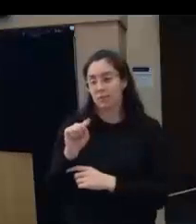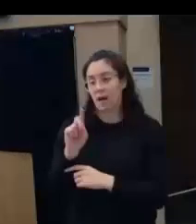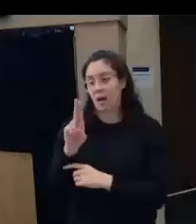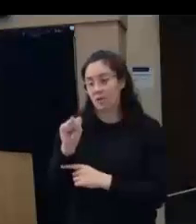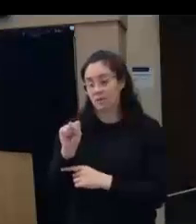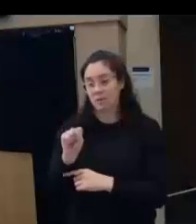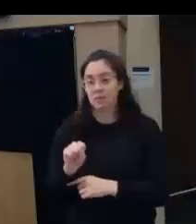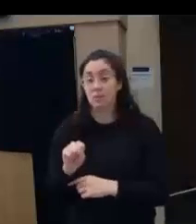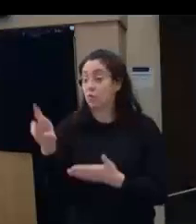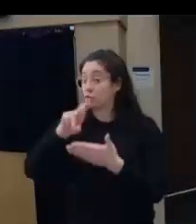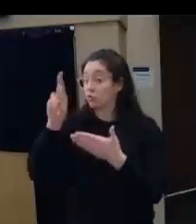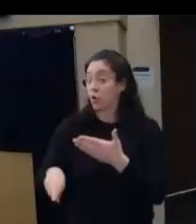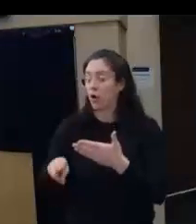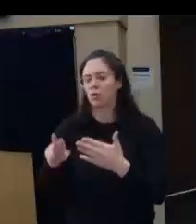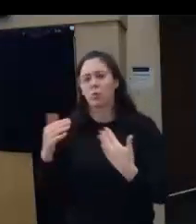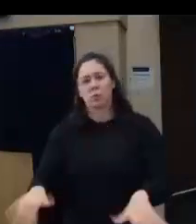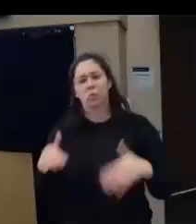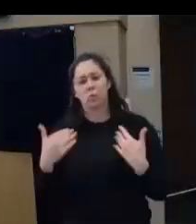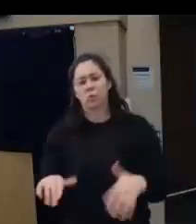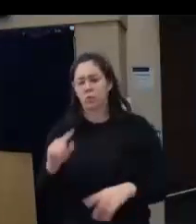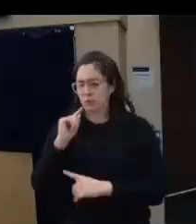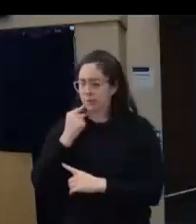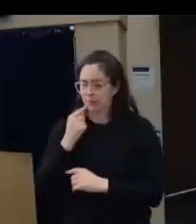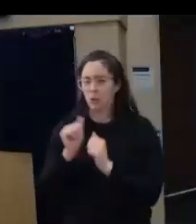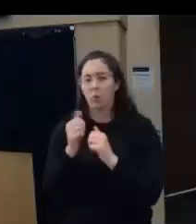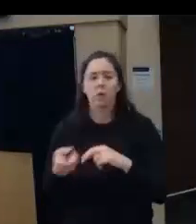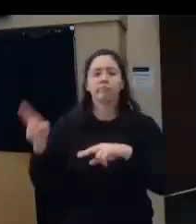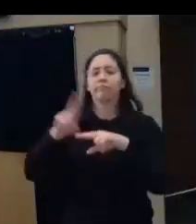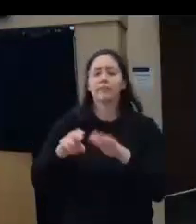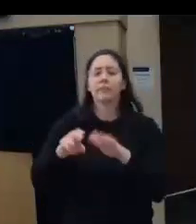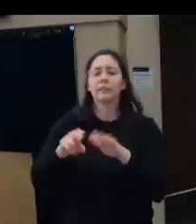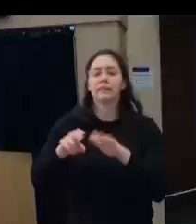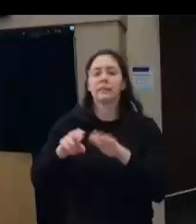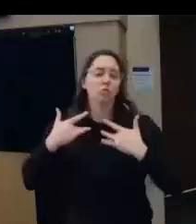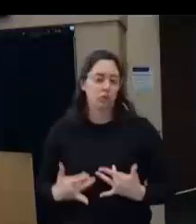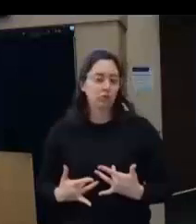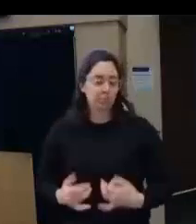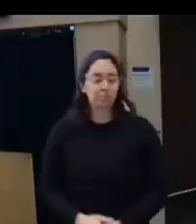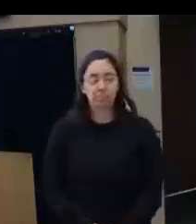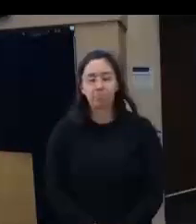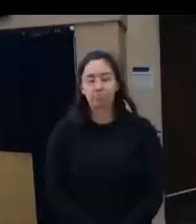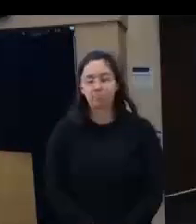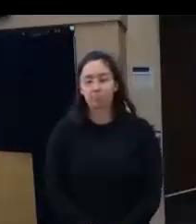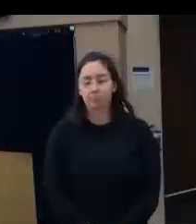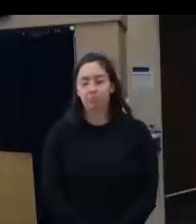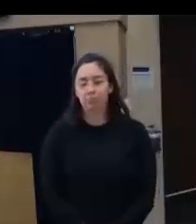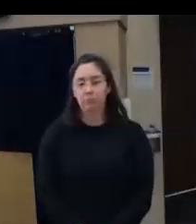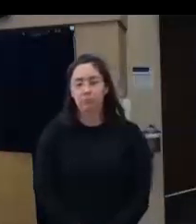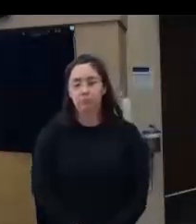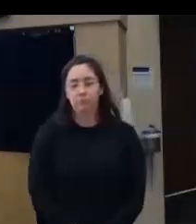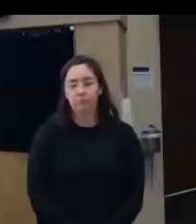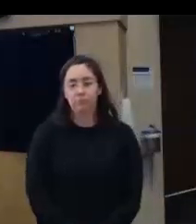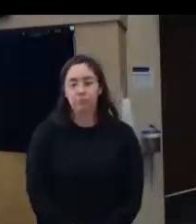results were particularly profound for those with elevated symptoms of depression among adults with